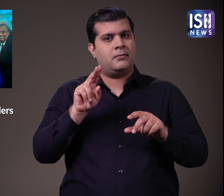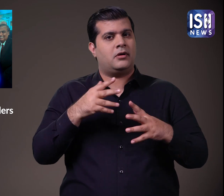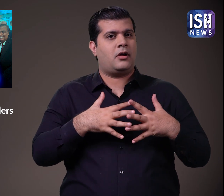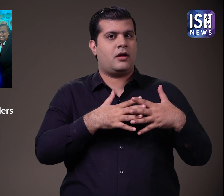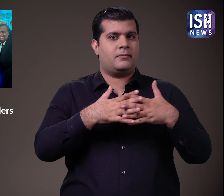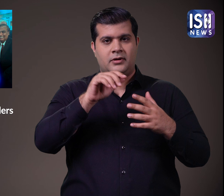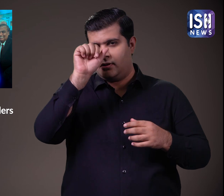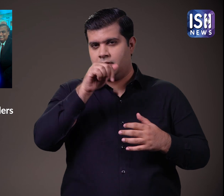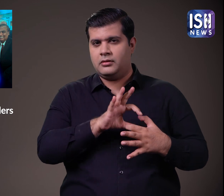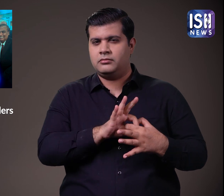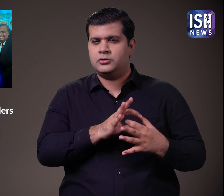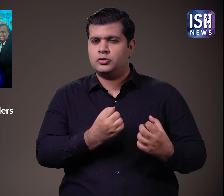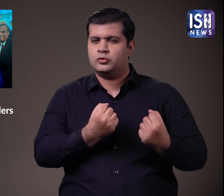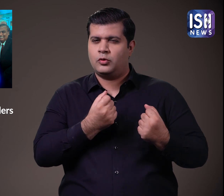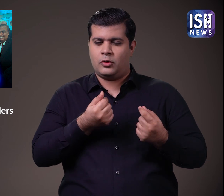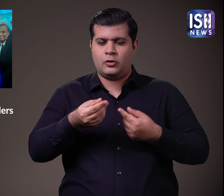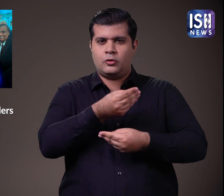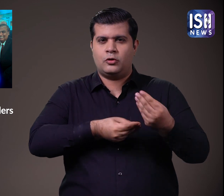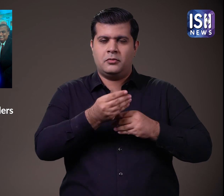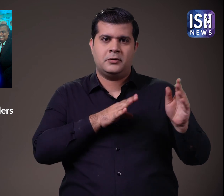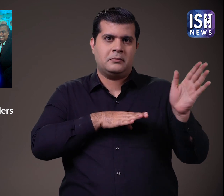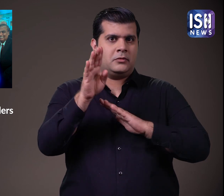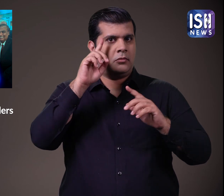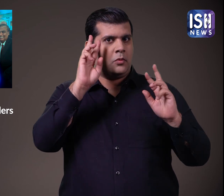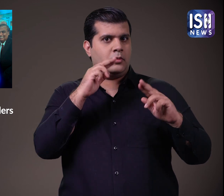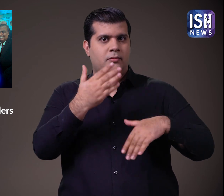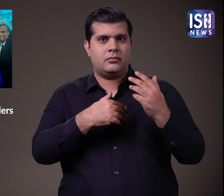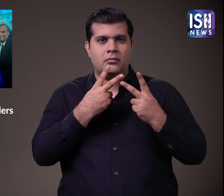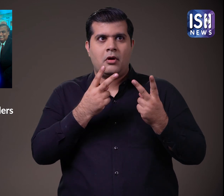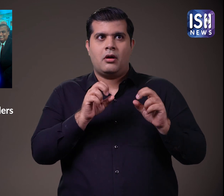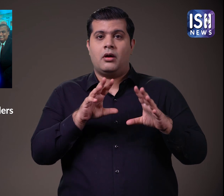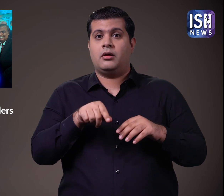This shows that India-US relations will only grow stronger. Wow!